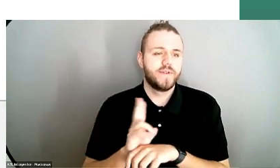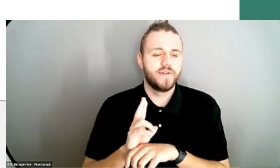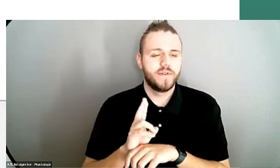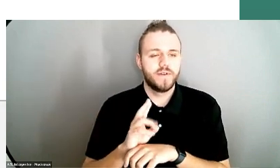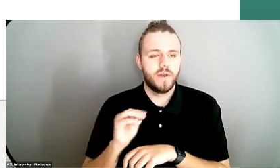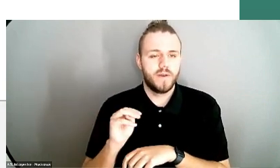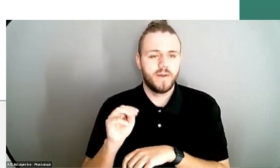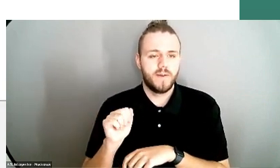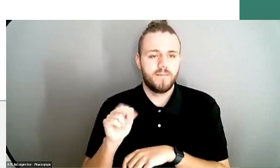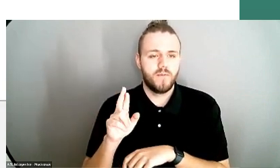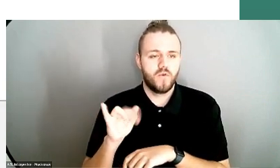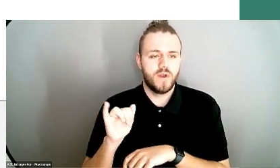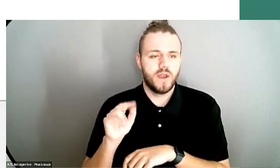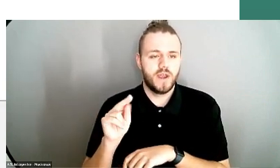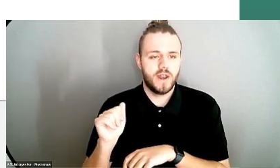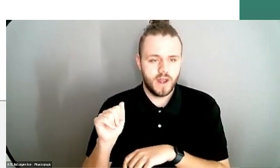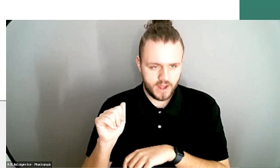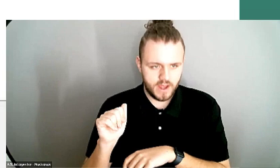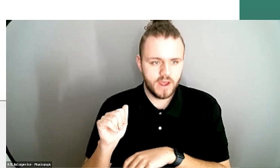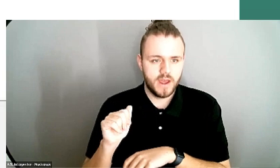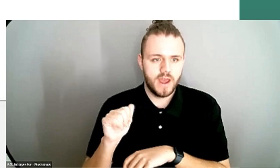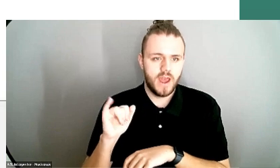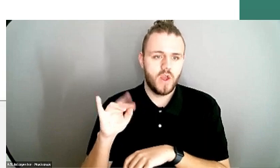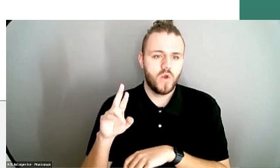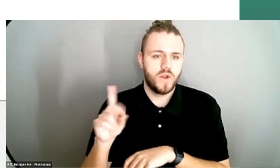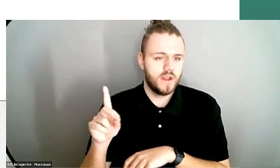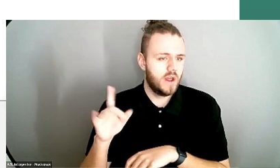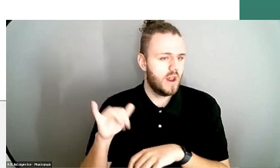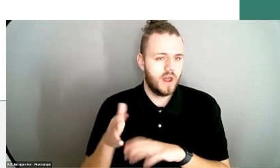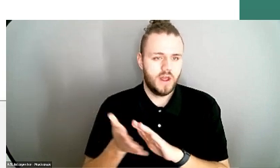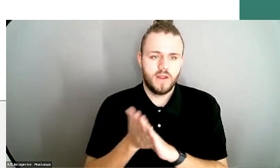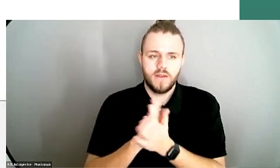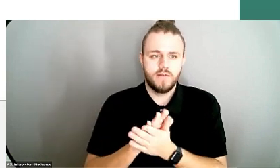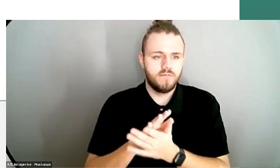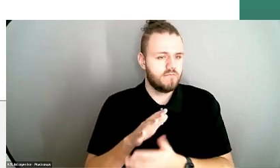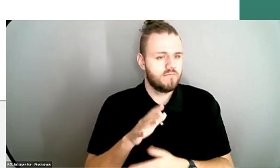a progesterone containing IUD and has not yet pursued pregnancy.